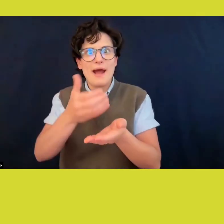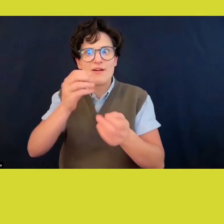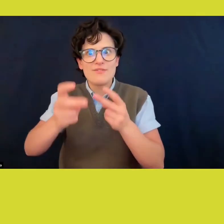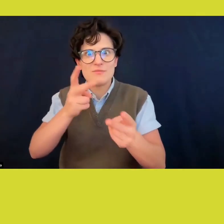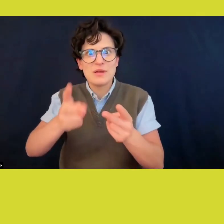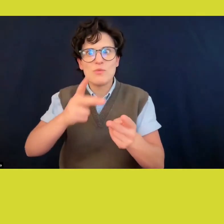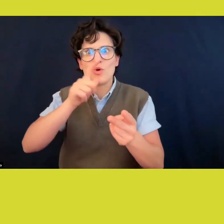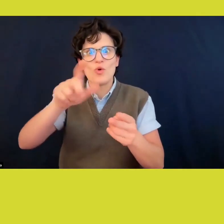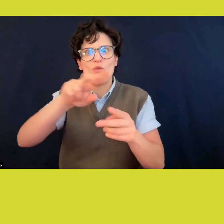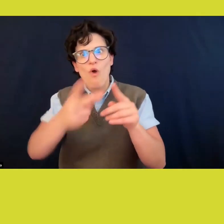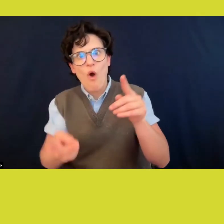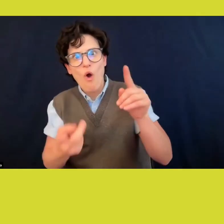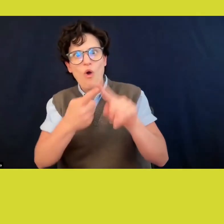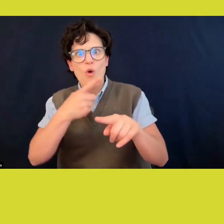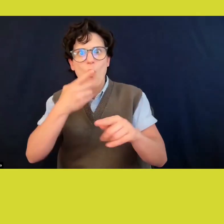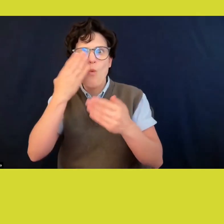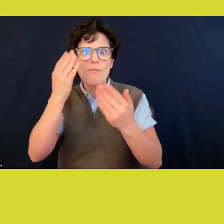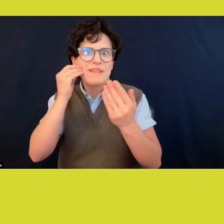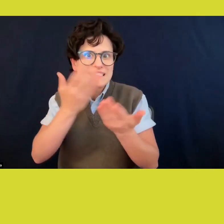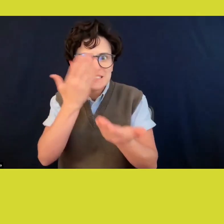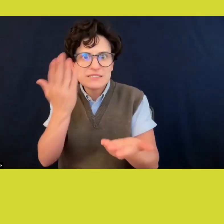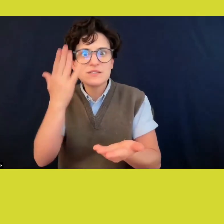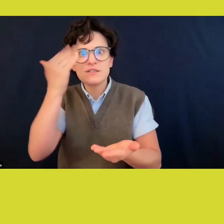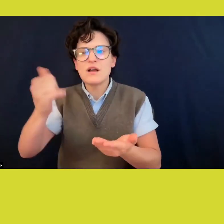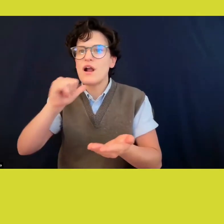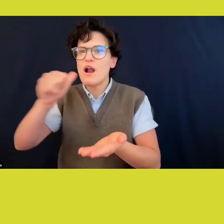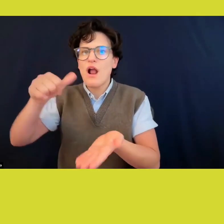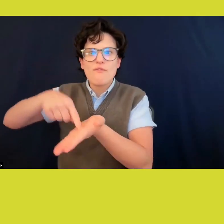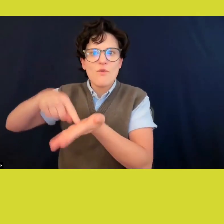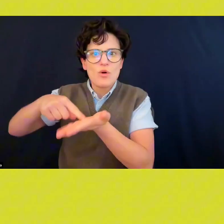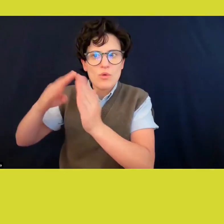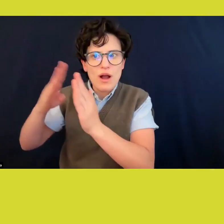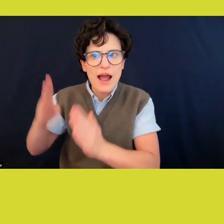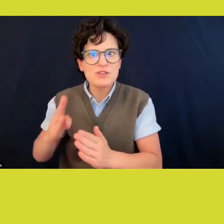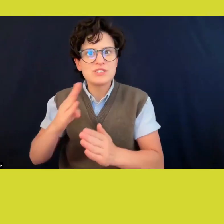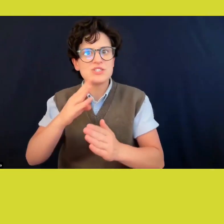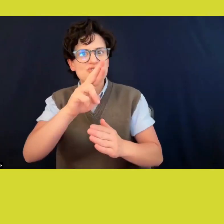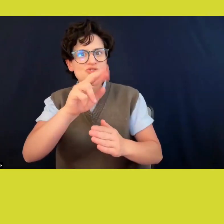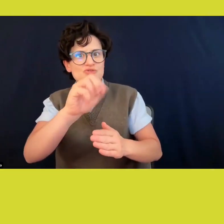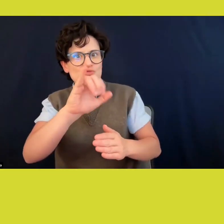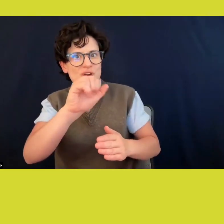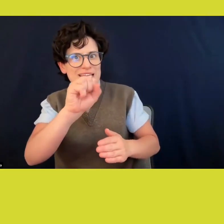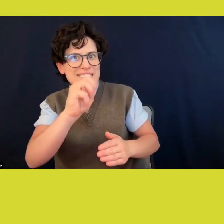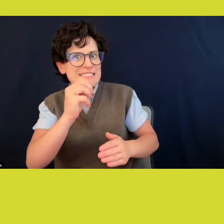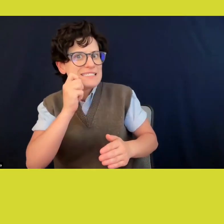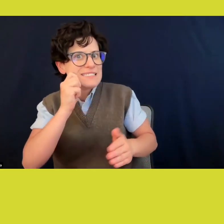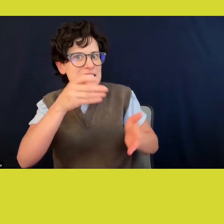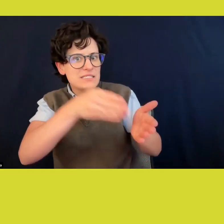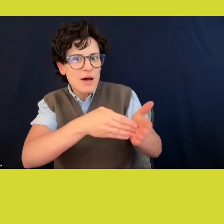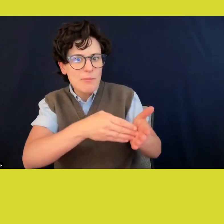unaffordable housing, racism, poor wages, the structural features that continue to create homelessness